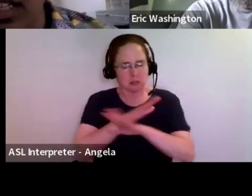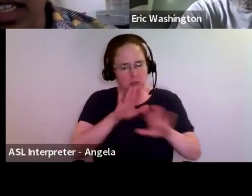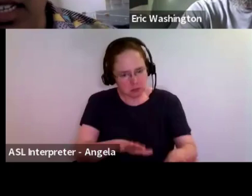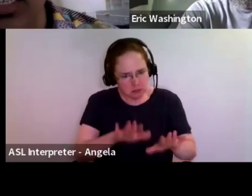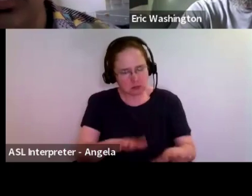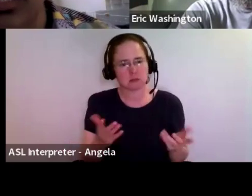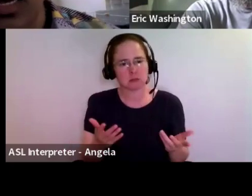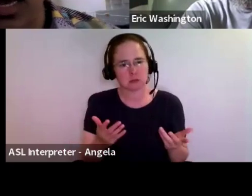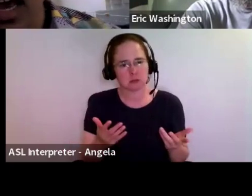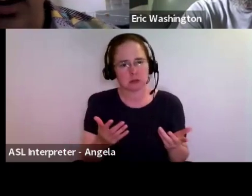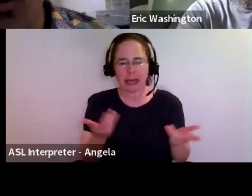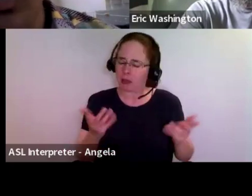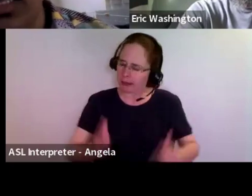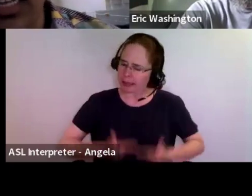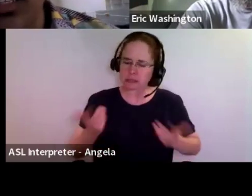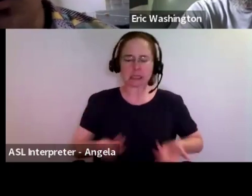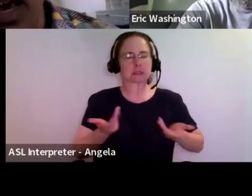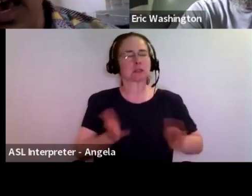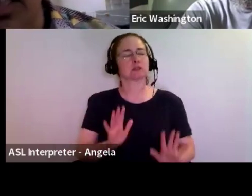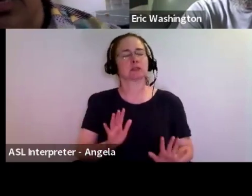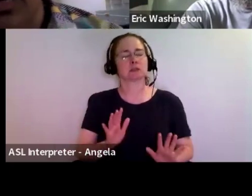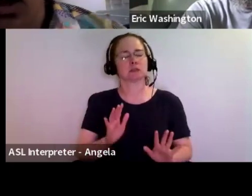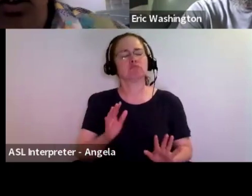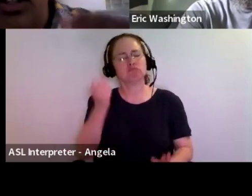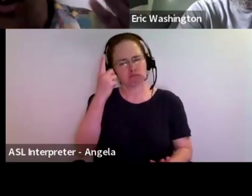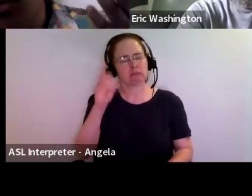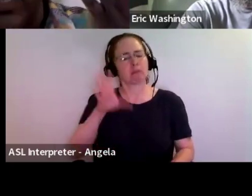to just exist, and knowing that that's okay, that although we